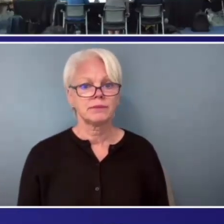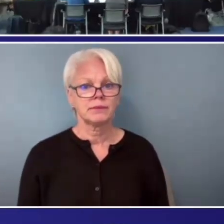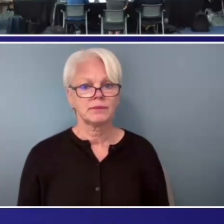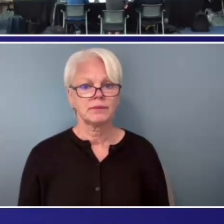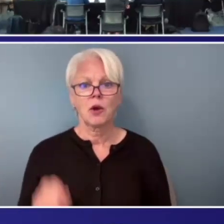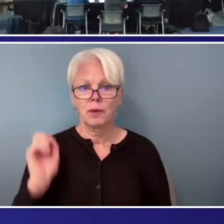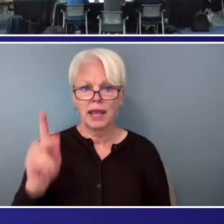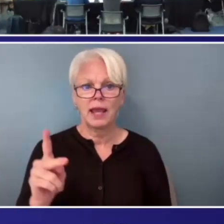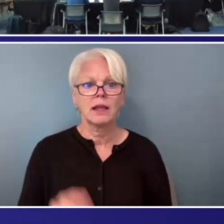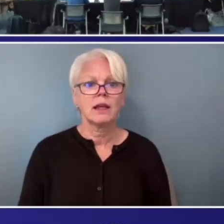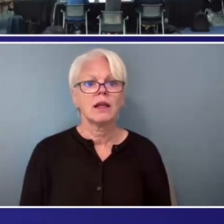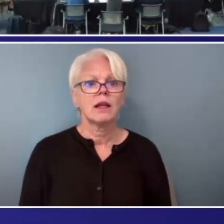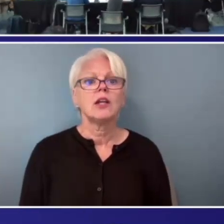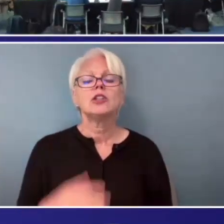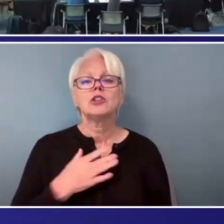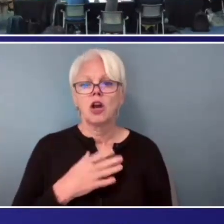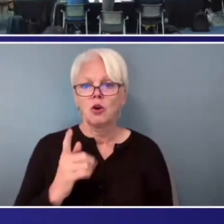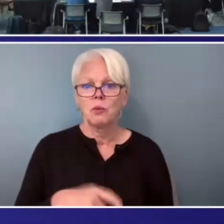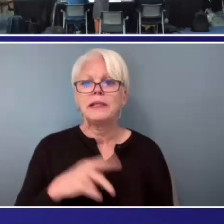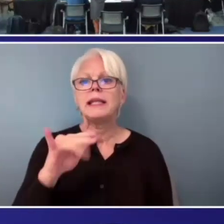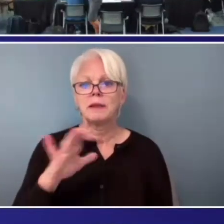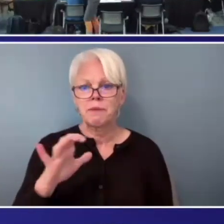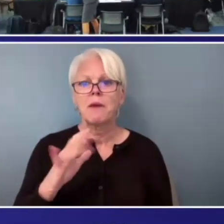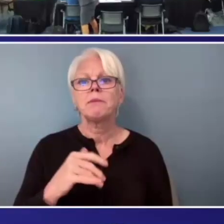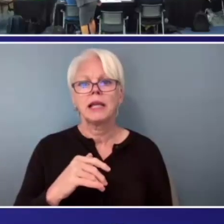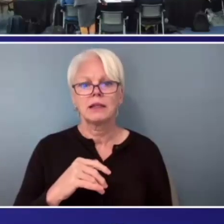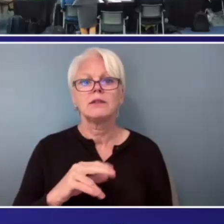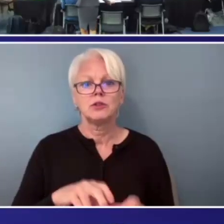We would need the public then to step outside and to stop the live stream.